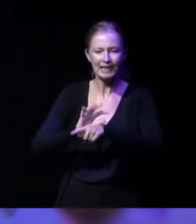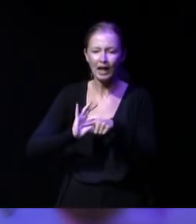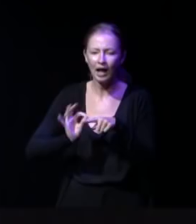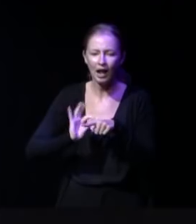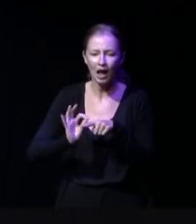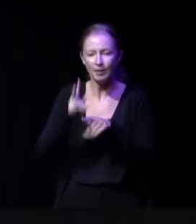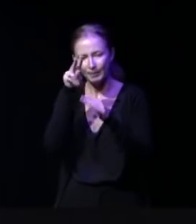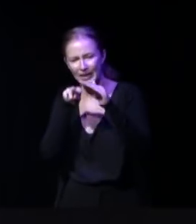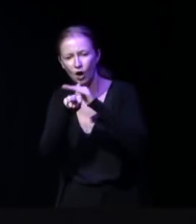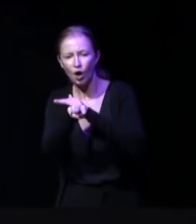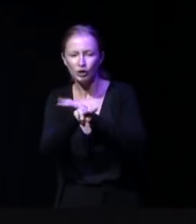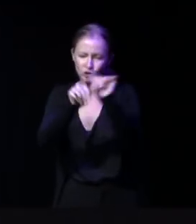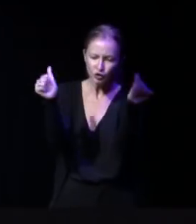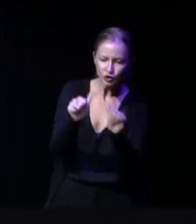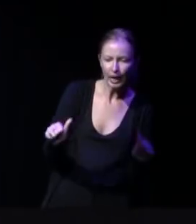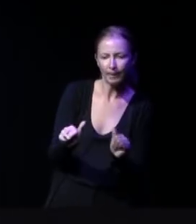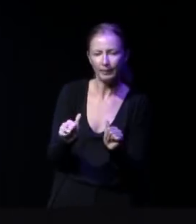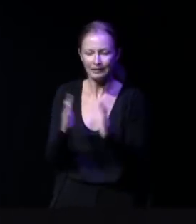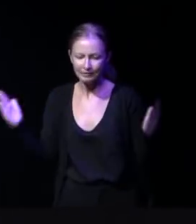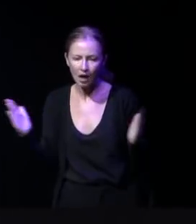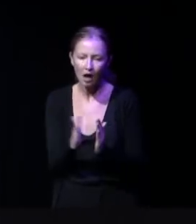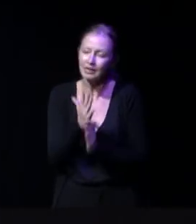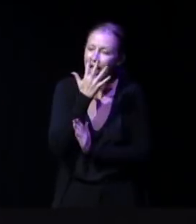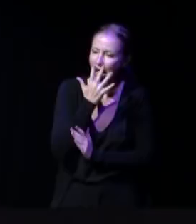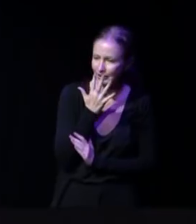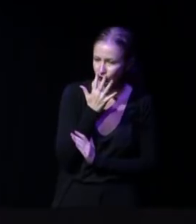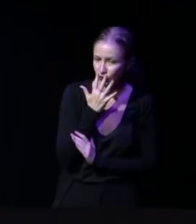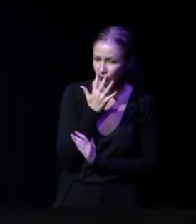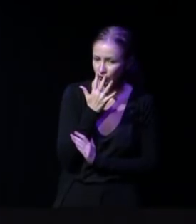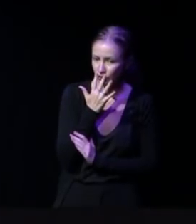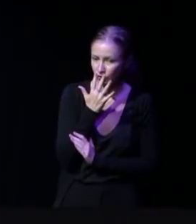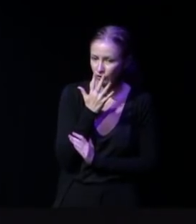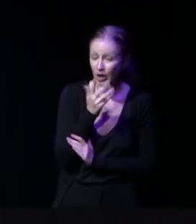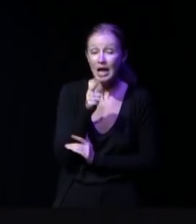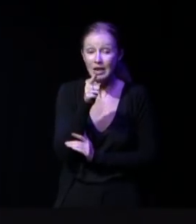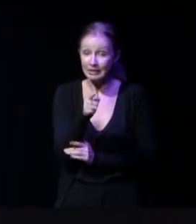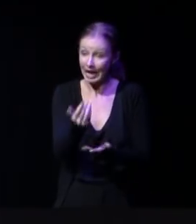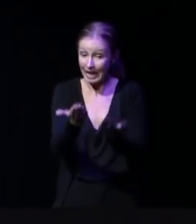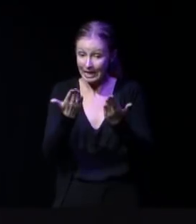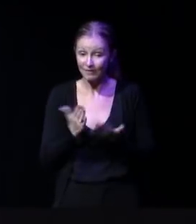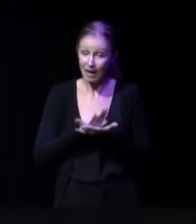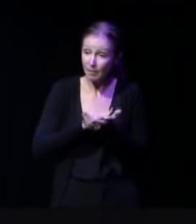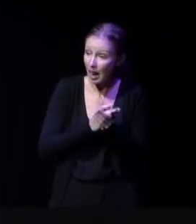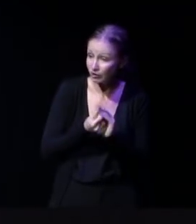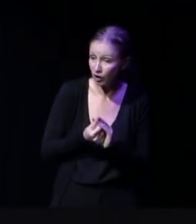but beyond shape, size, age. Does that body bring us pleasure? Does that human being encourage us